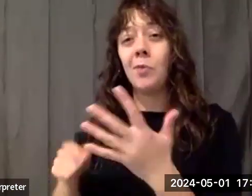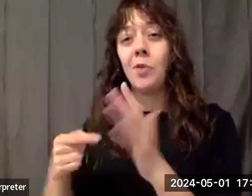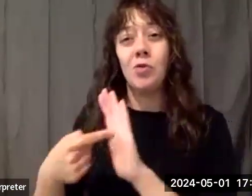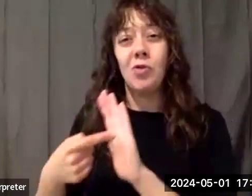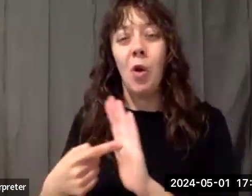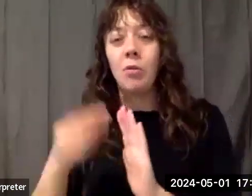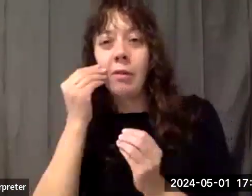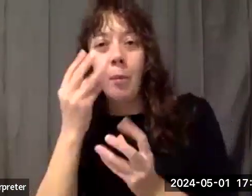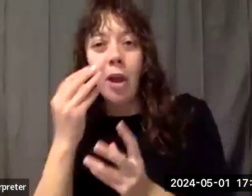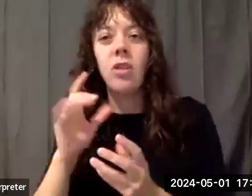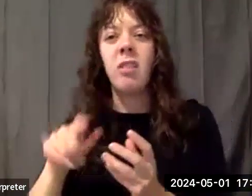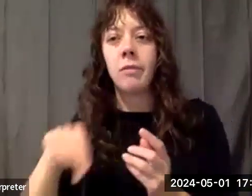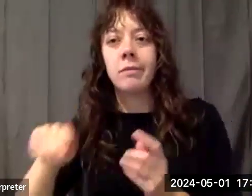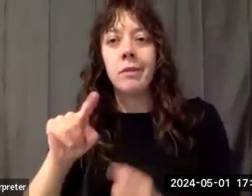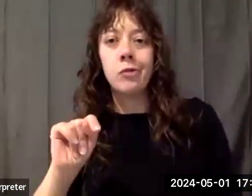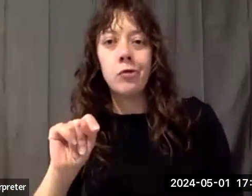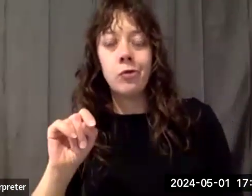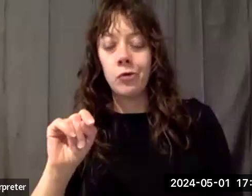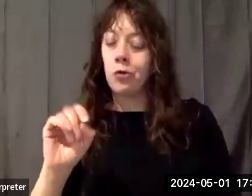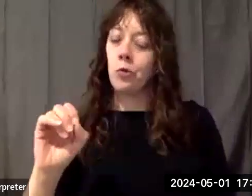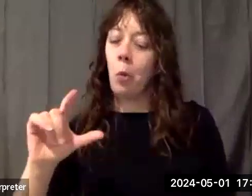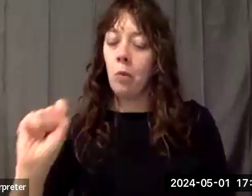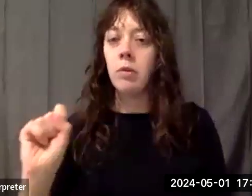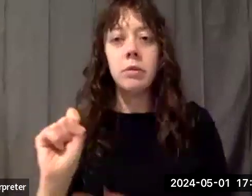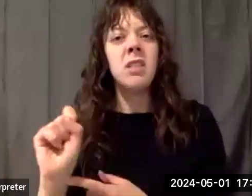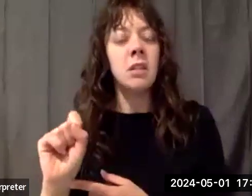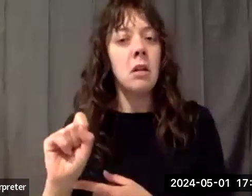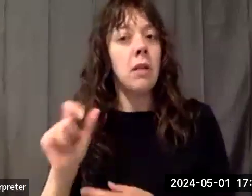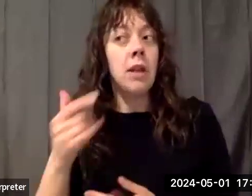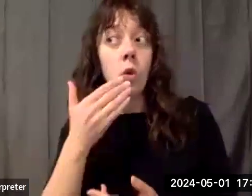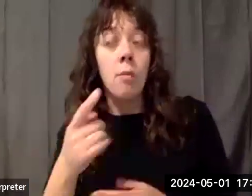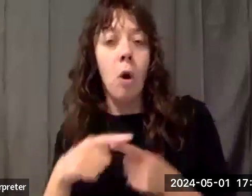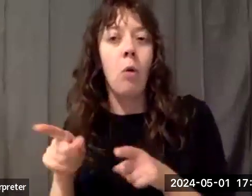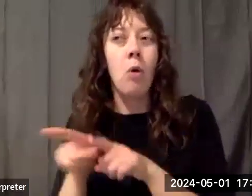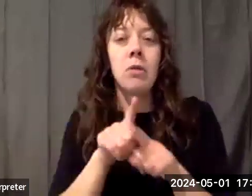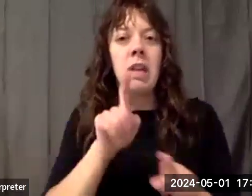beyond just a transactional to more transformational. And so we had to really talk about our cultural